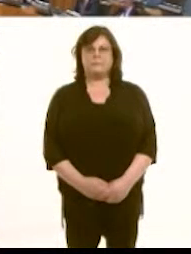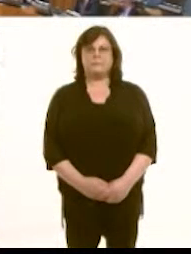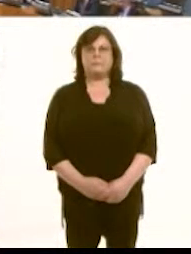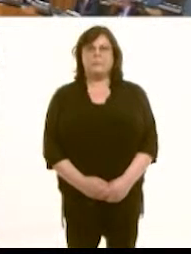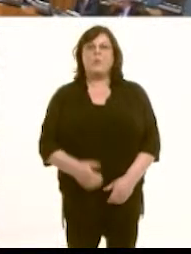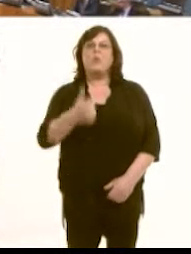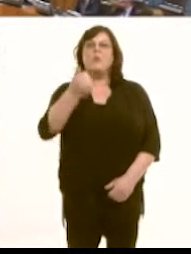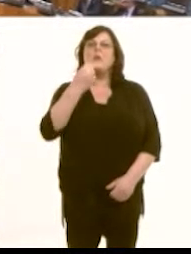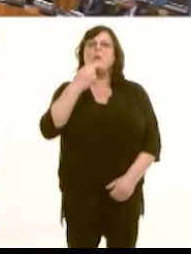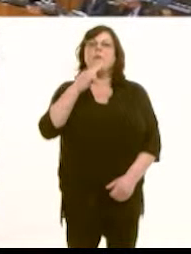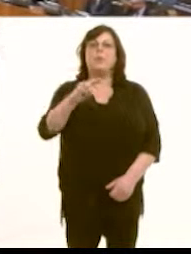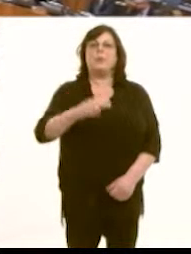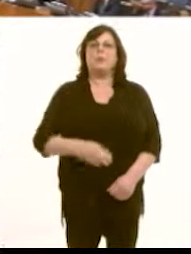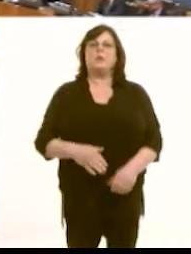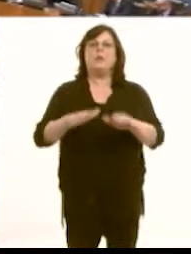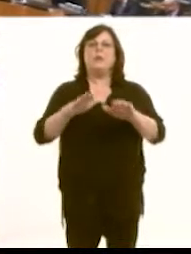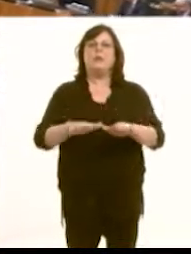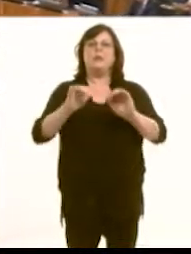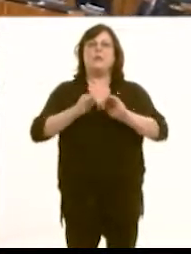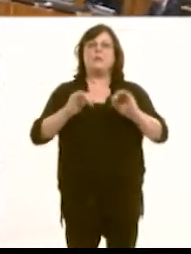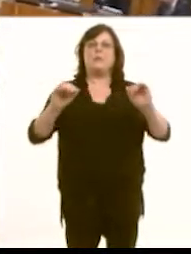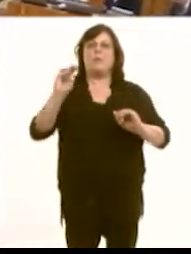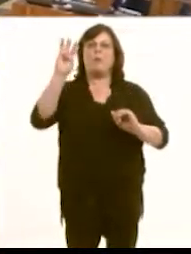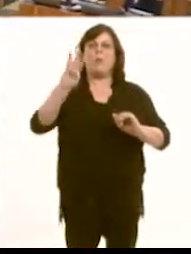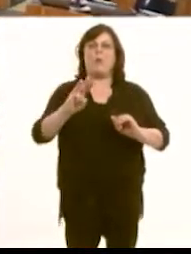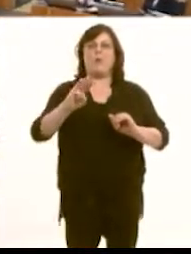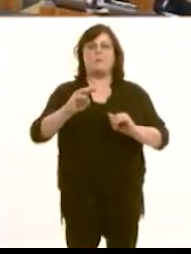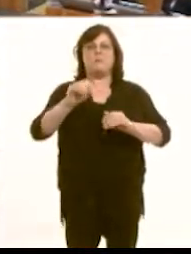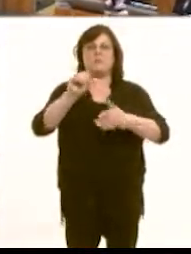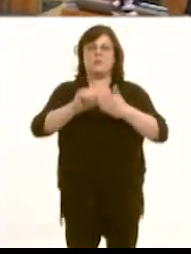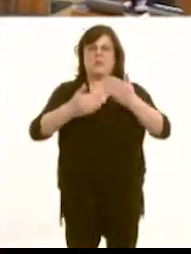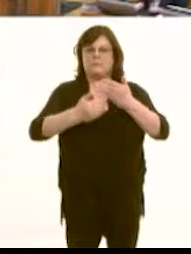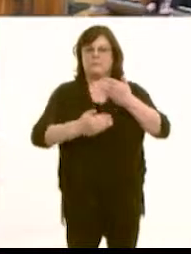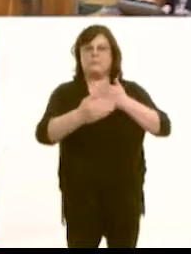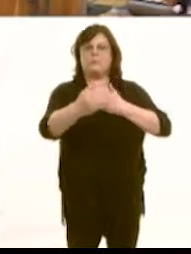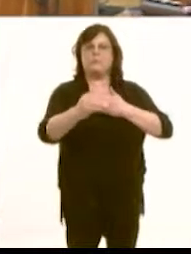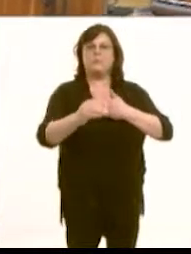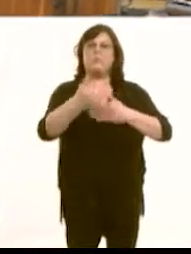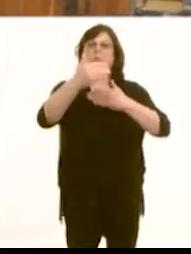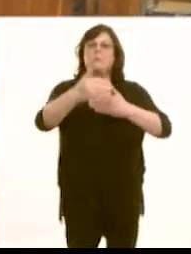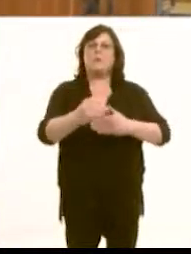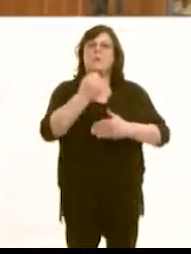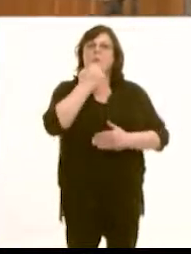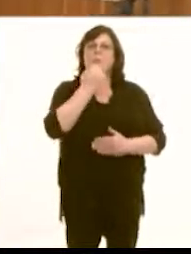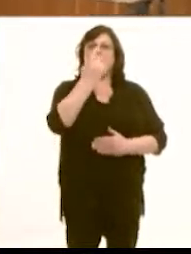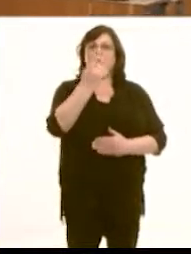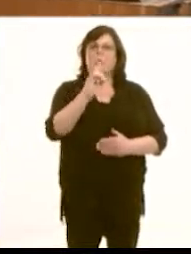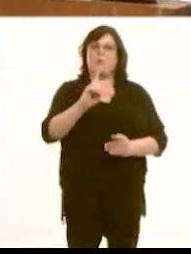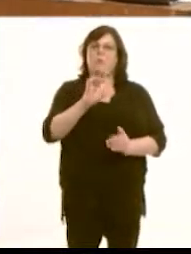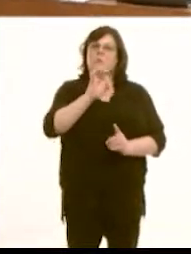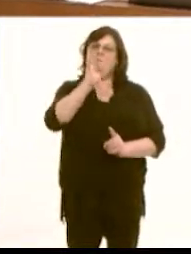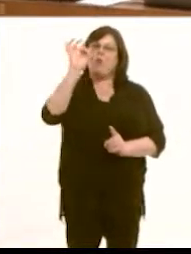Y Llywydd / The Presiding Officer: Good afternoon. The National Assembly for Wales is now in session. Y Llywydd / The Presiding Officer: The first item this afternoon is questions to the First Minister.